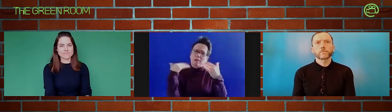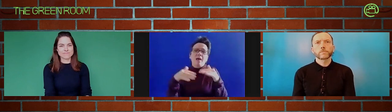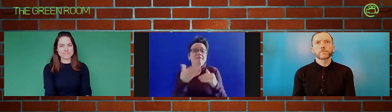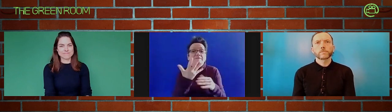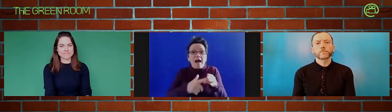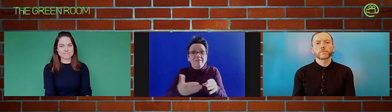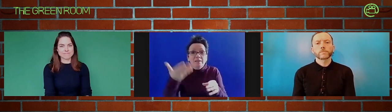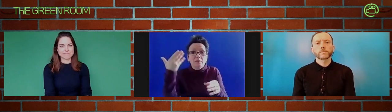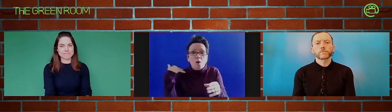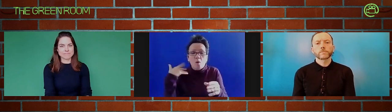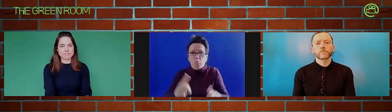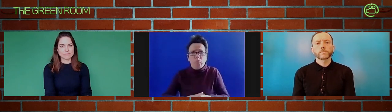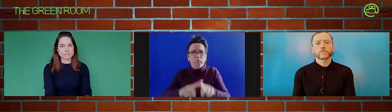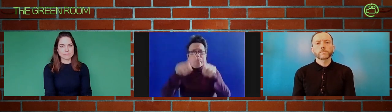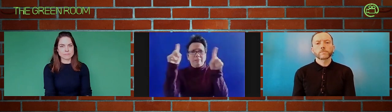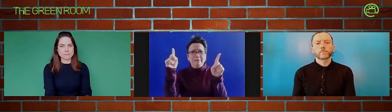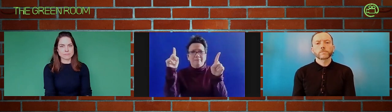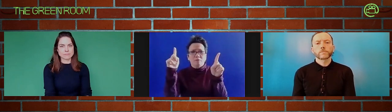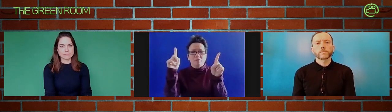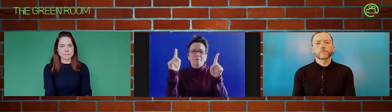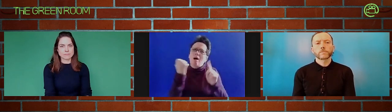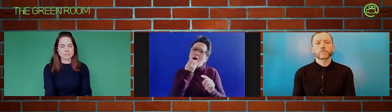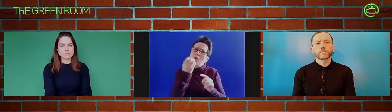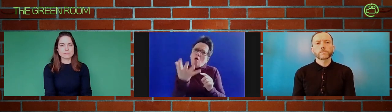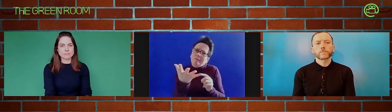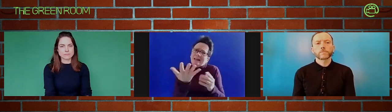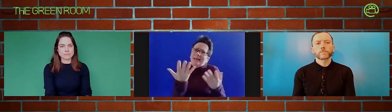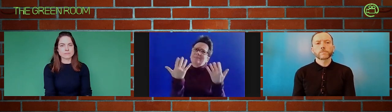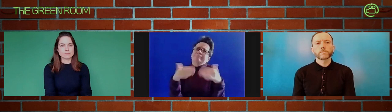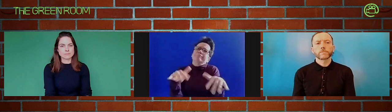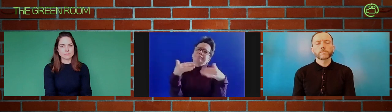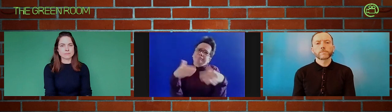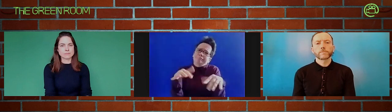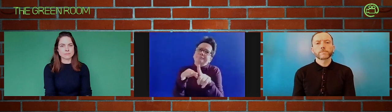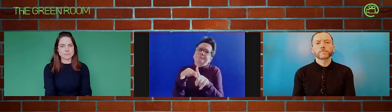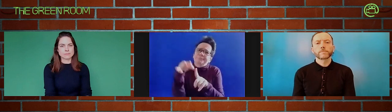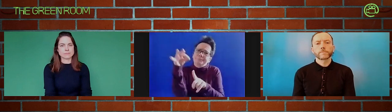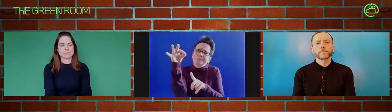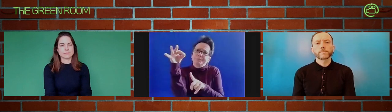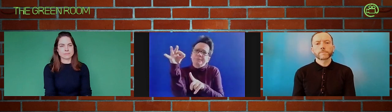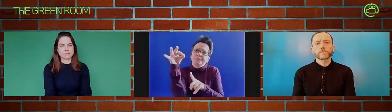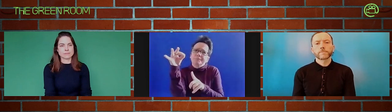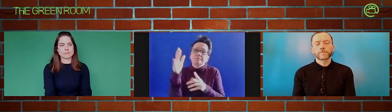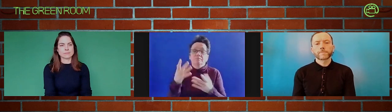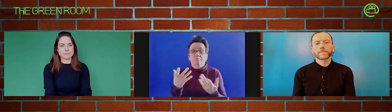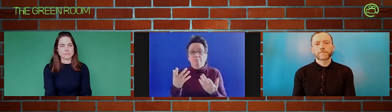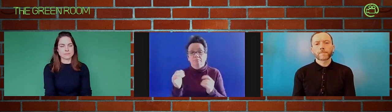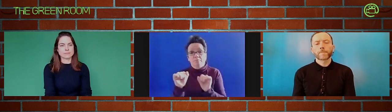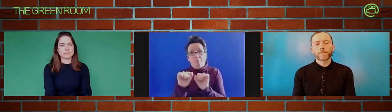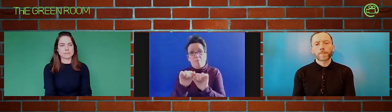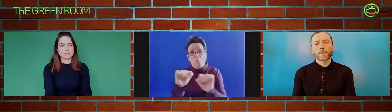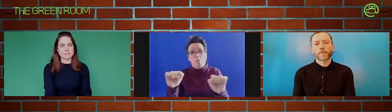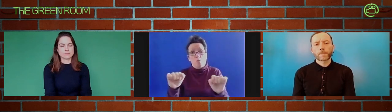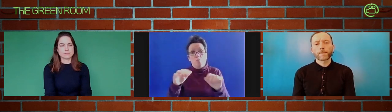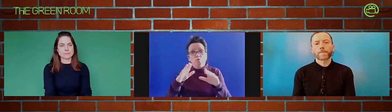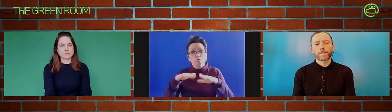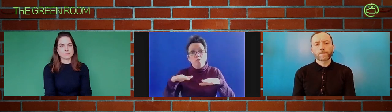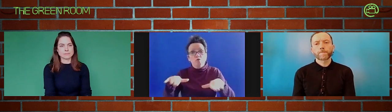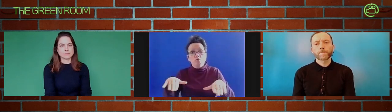dramatically changed and it's really nice to see. And those children are being exposed to that and having those